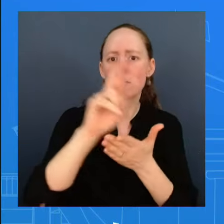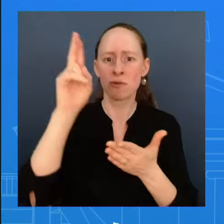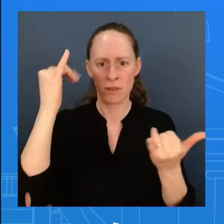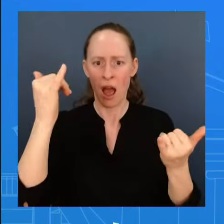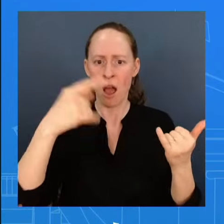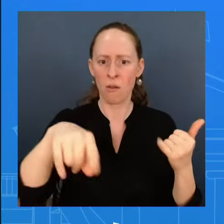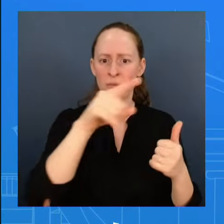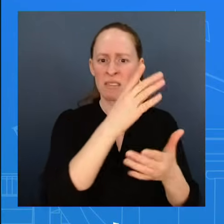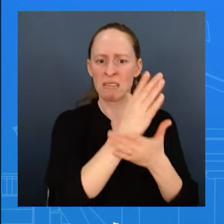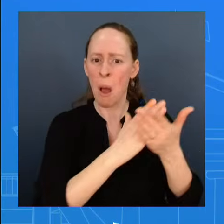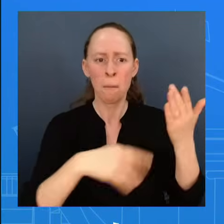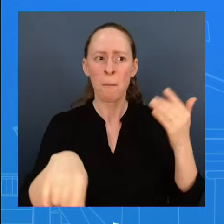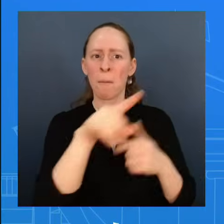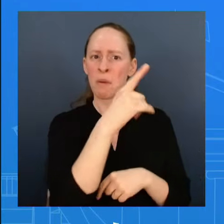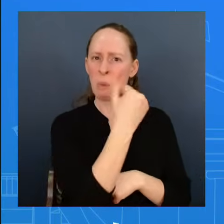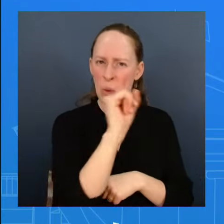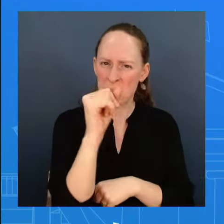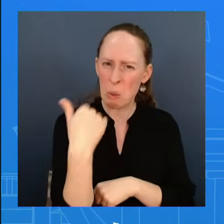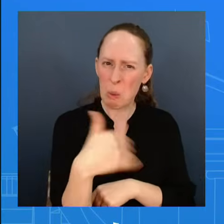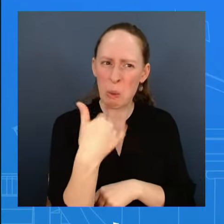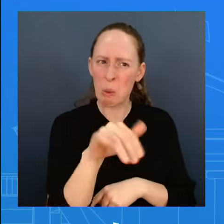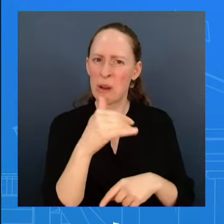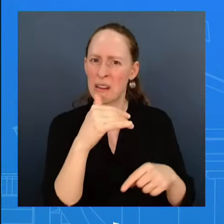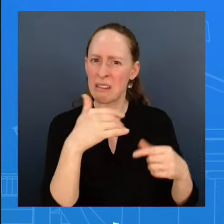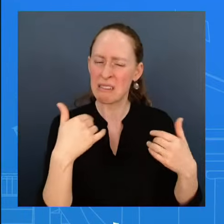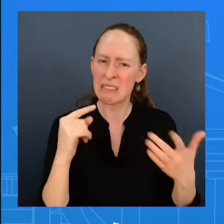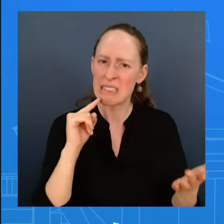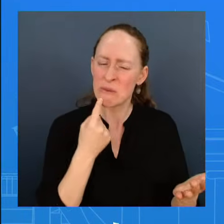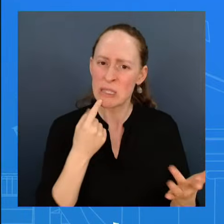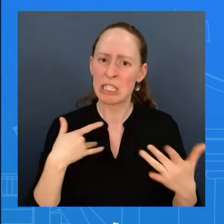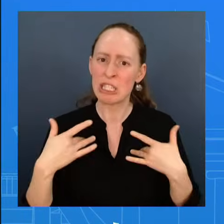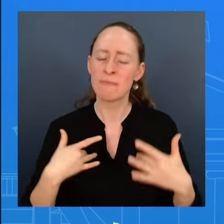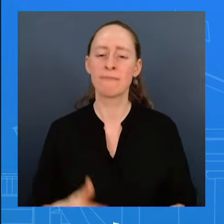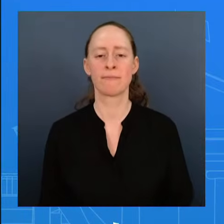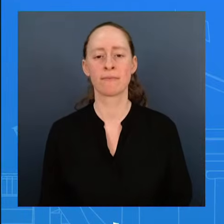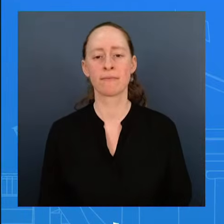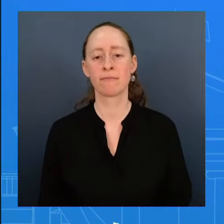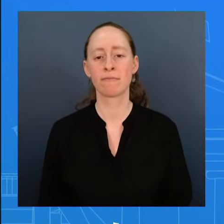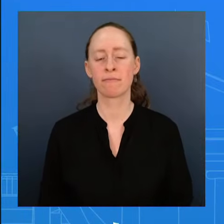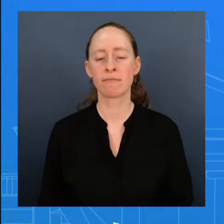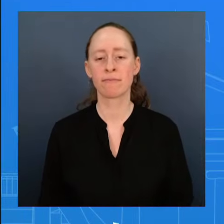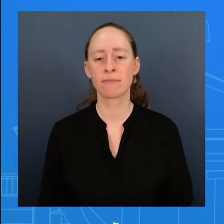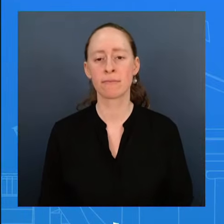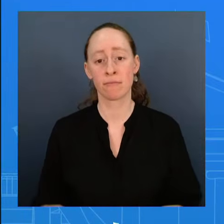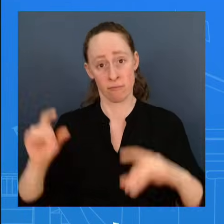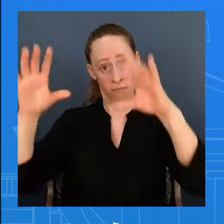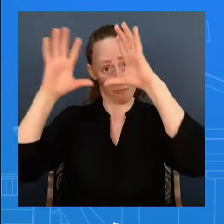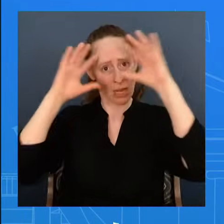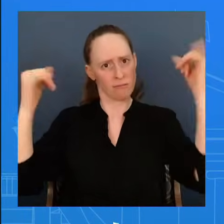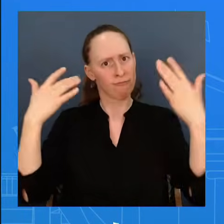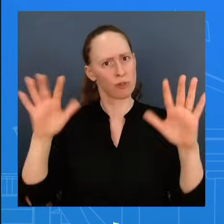The President is -- is being kept regularly updated on -- on what's happening, as you just stated, across the country.